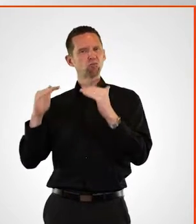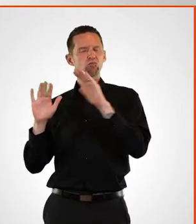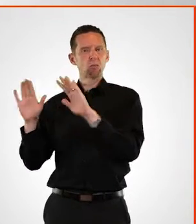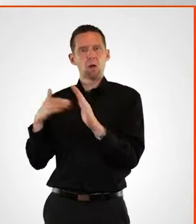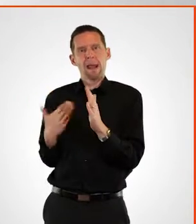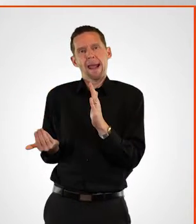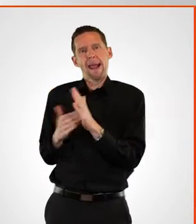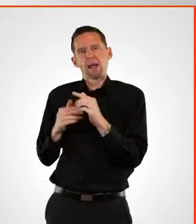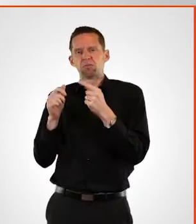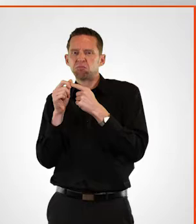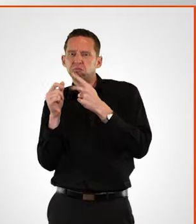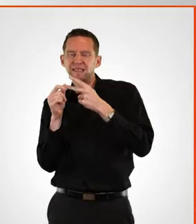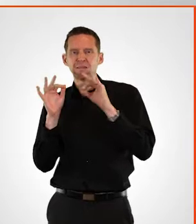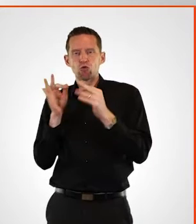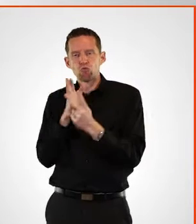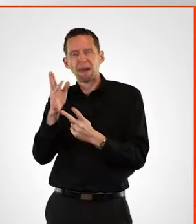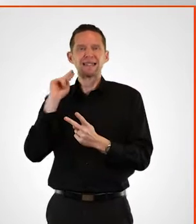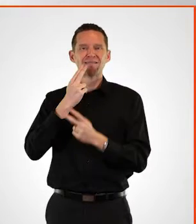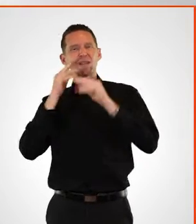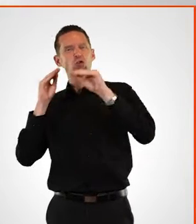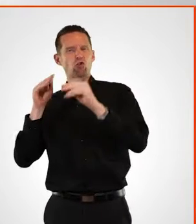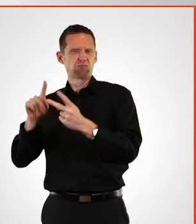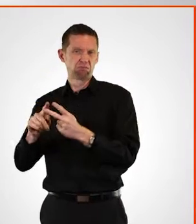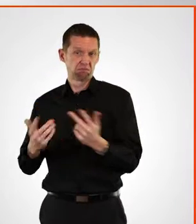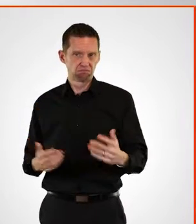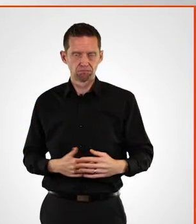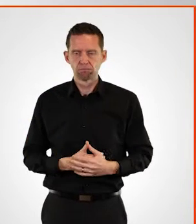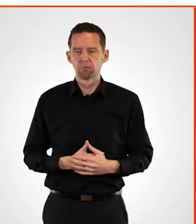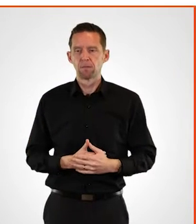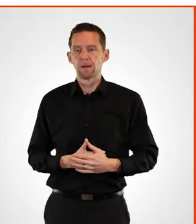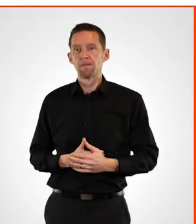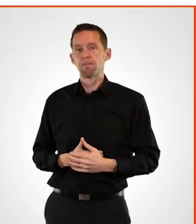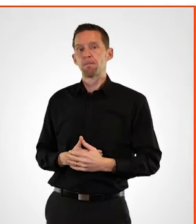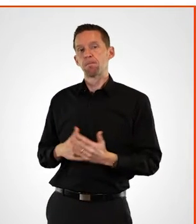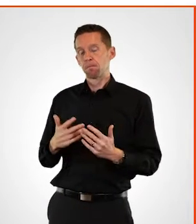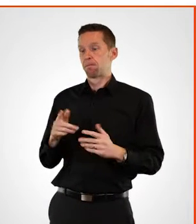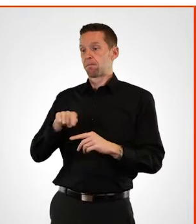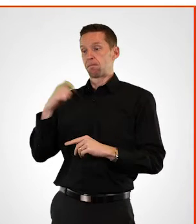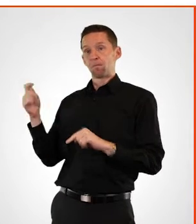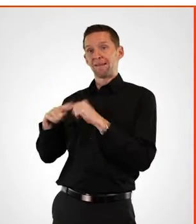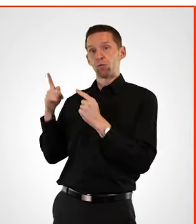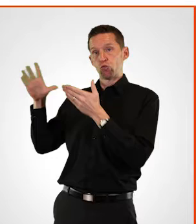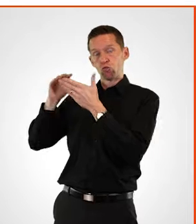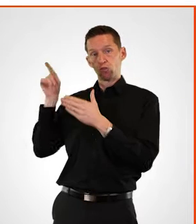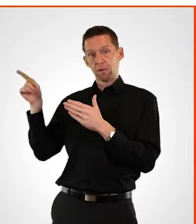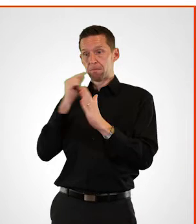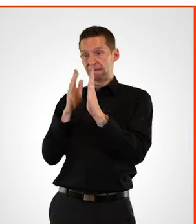then we're going to just add a little of kind of that special deaf ed stuff. Now, the student who starts to be much more delayed,